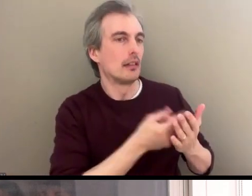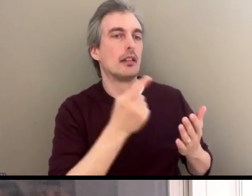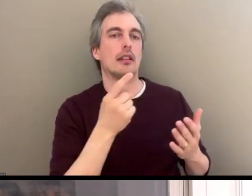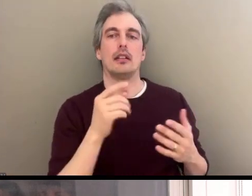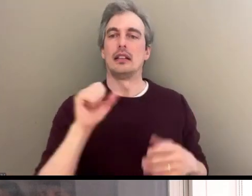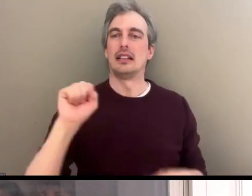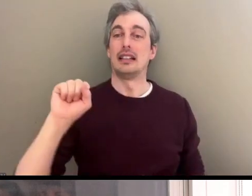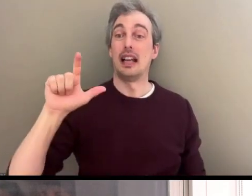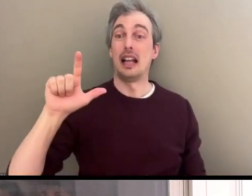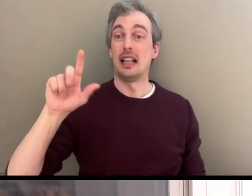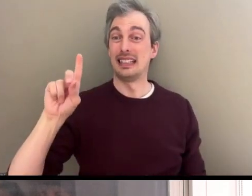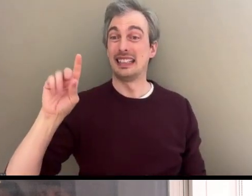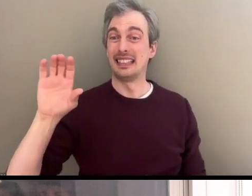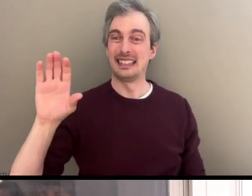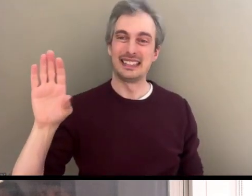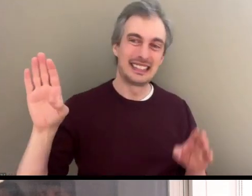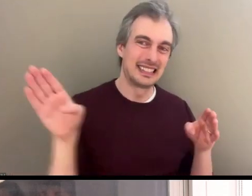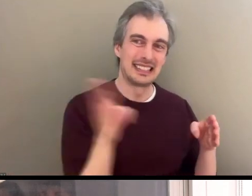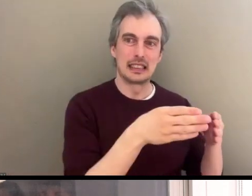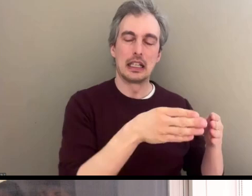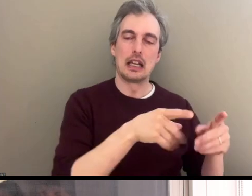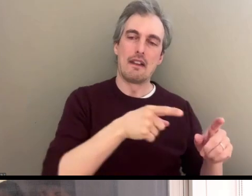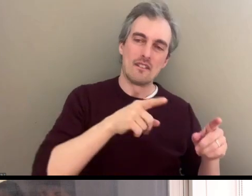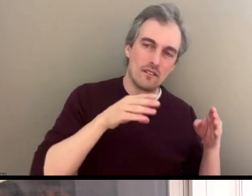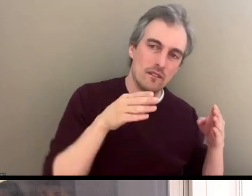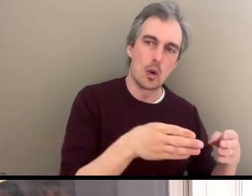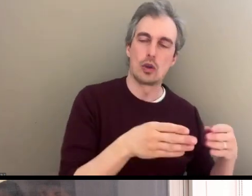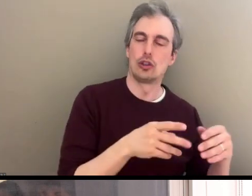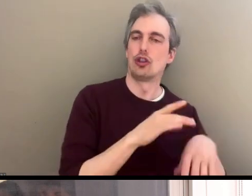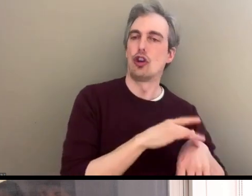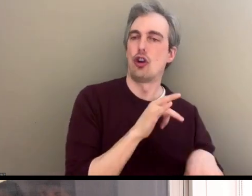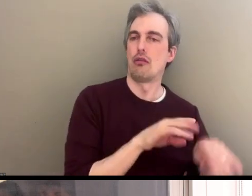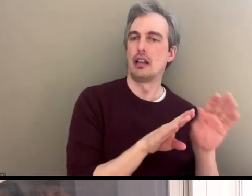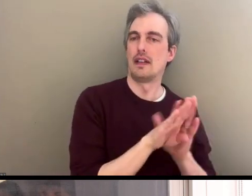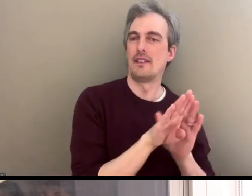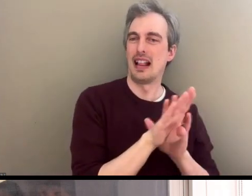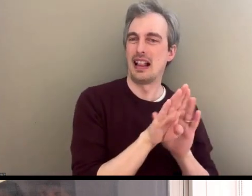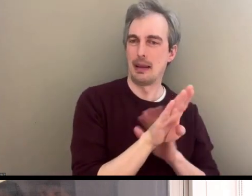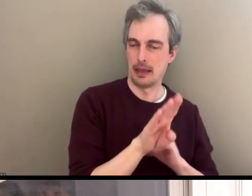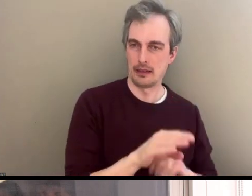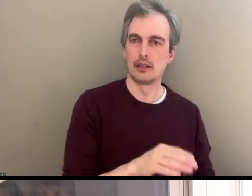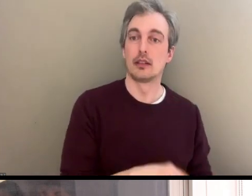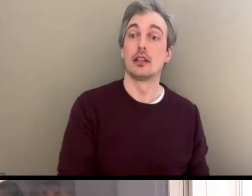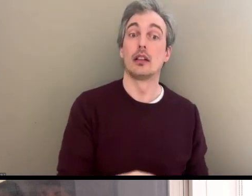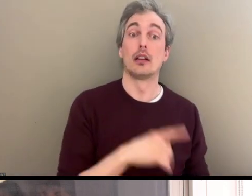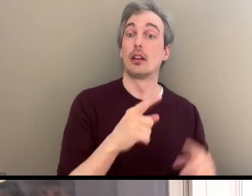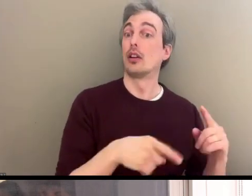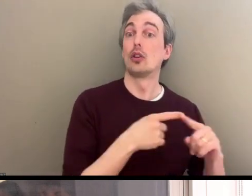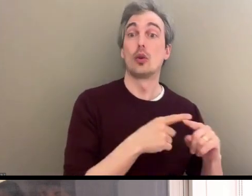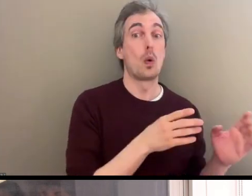again early when we're developing, because once it's pushed to production, you subject yourselves to lawsuits, you subject yourselves